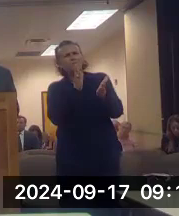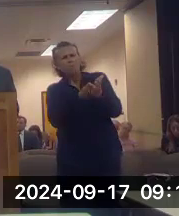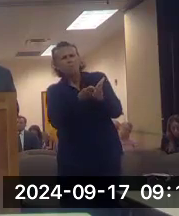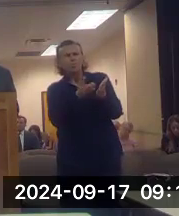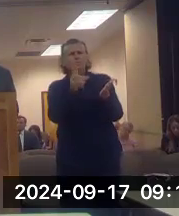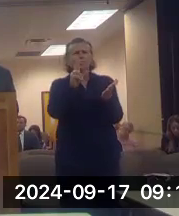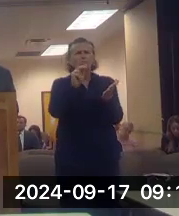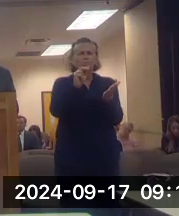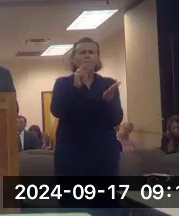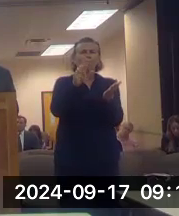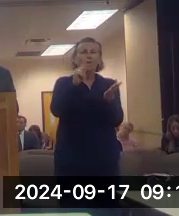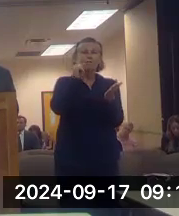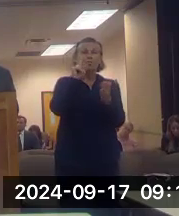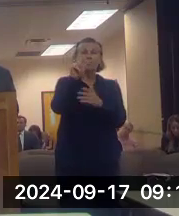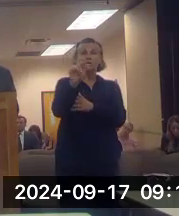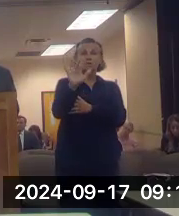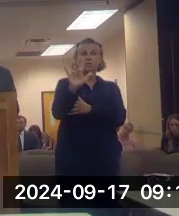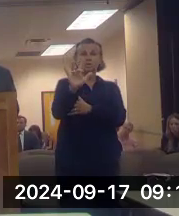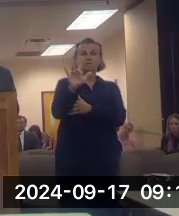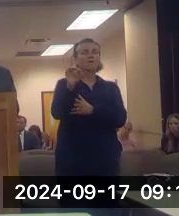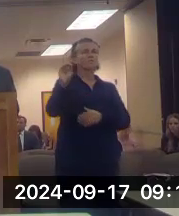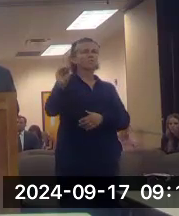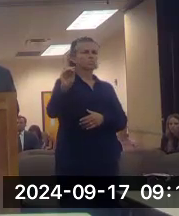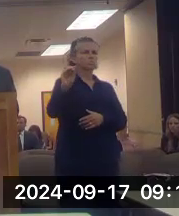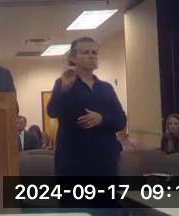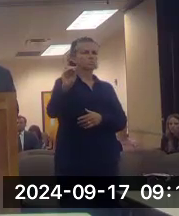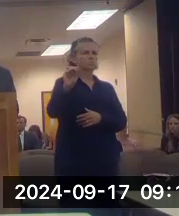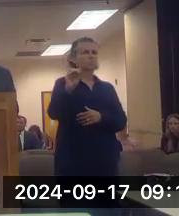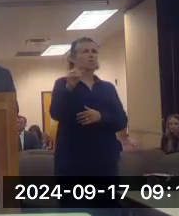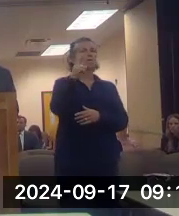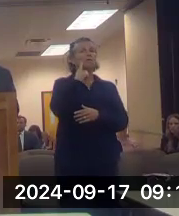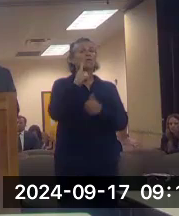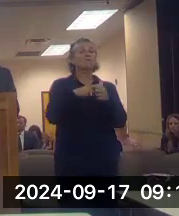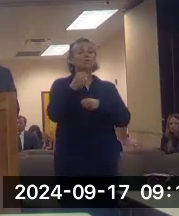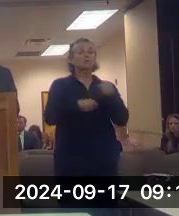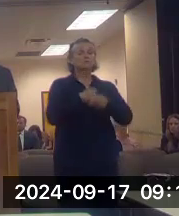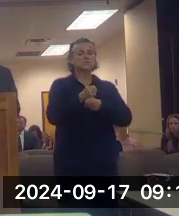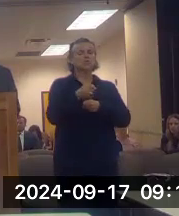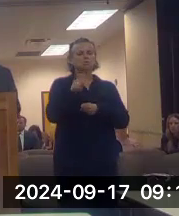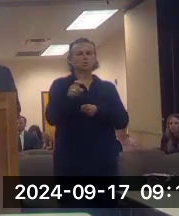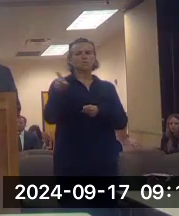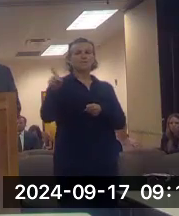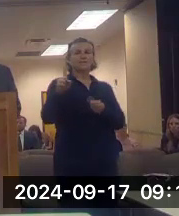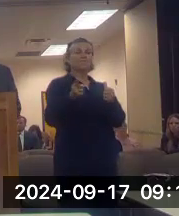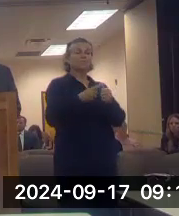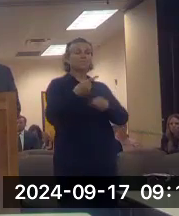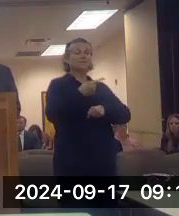Reginald Parson: but for 2025 we do. It should be. The date of the application is received.